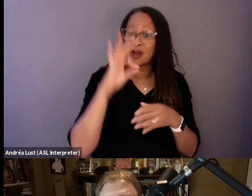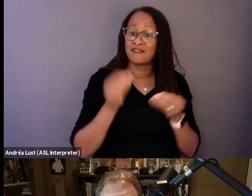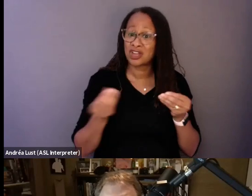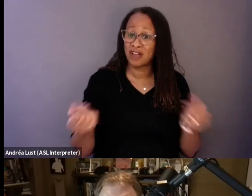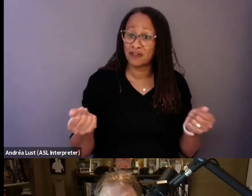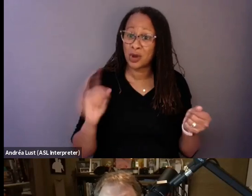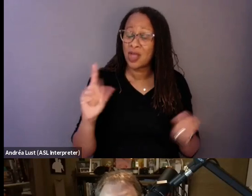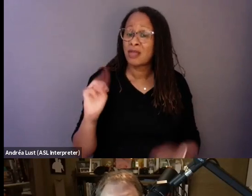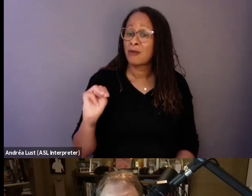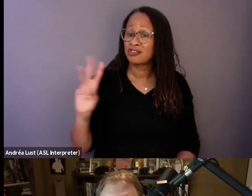in Martha's vineyard.